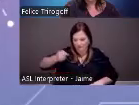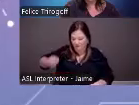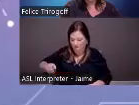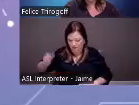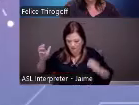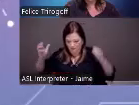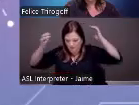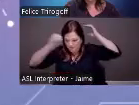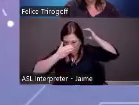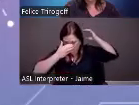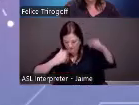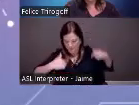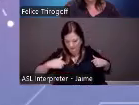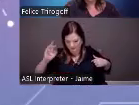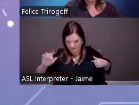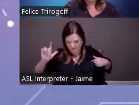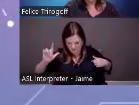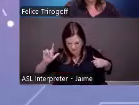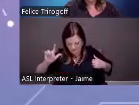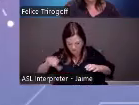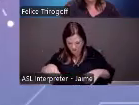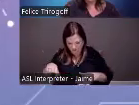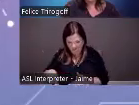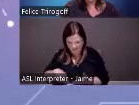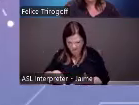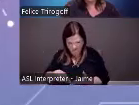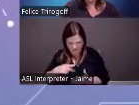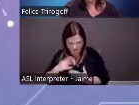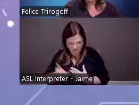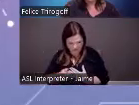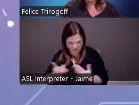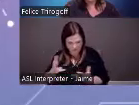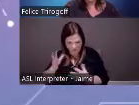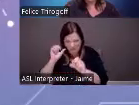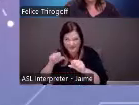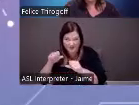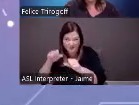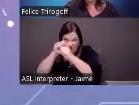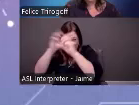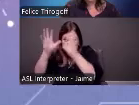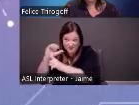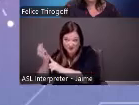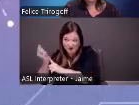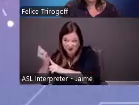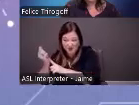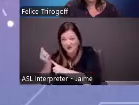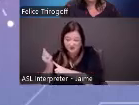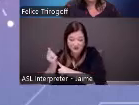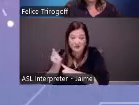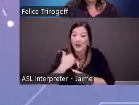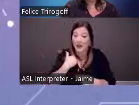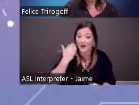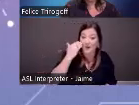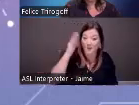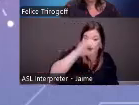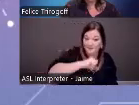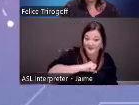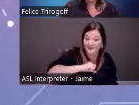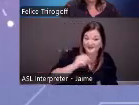project and trying to think about the scenarios that they might have and including them. But I know I missed stuff, and so when we were talking in our research--